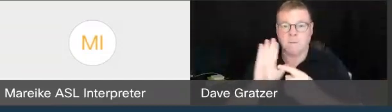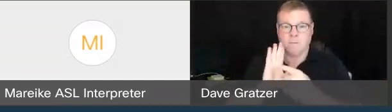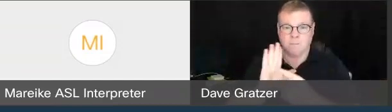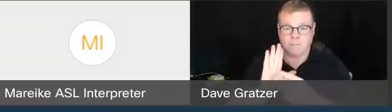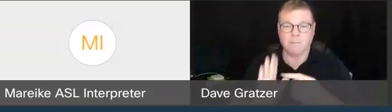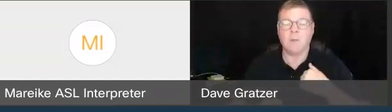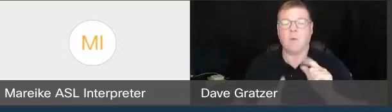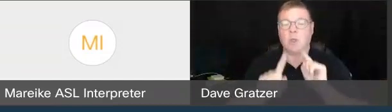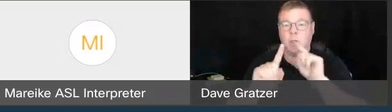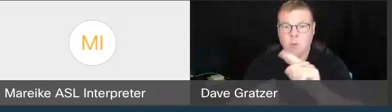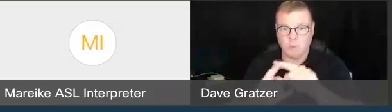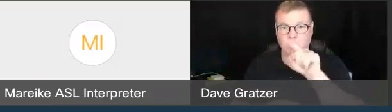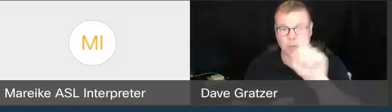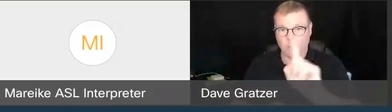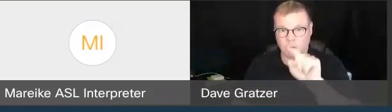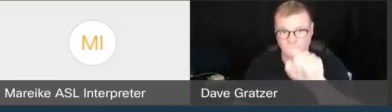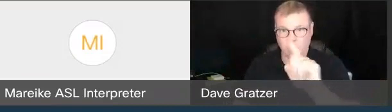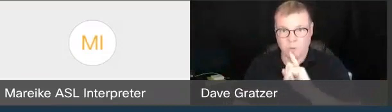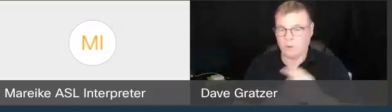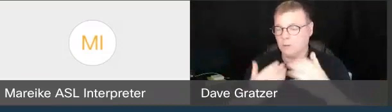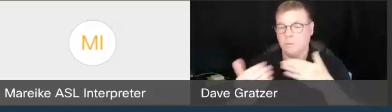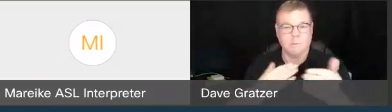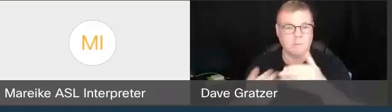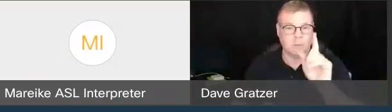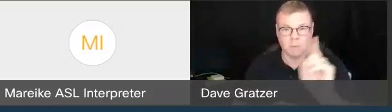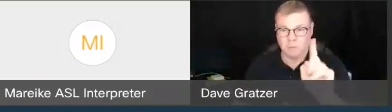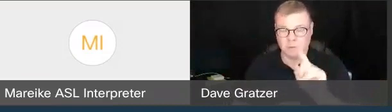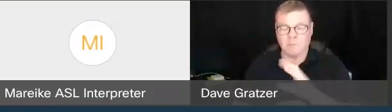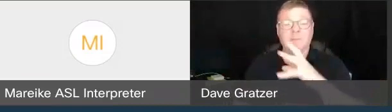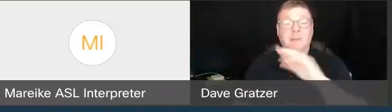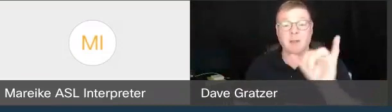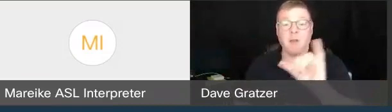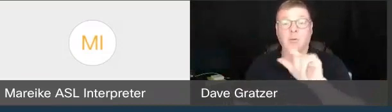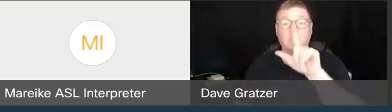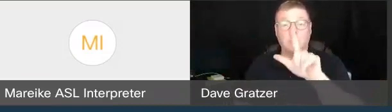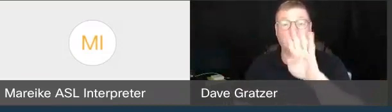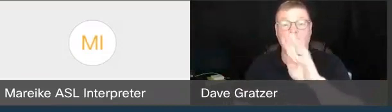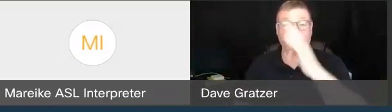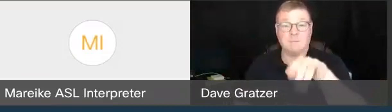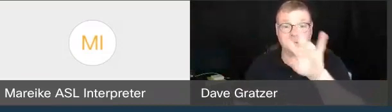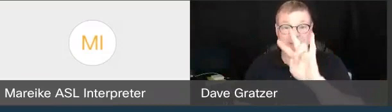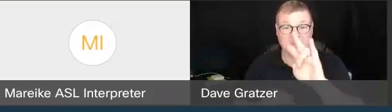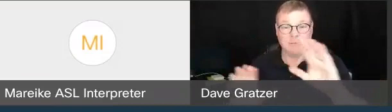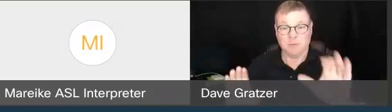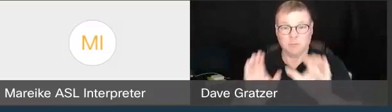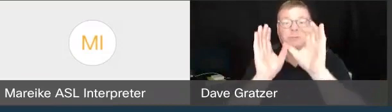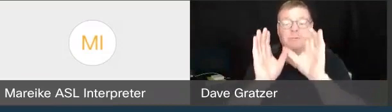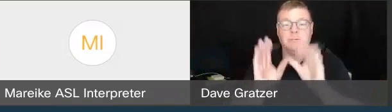you are, wherever that might be. There's also 24/7 crisis coverage. This is mostly by phone